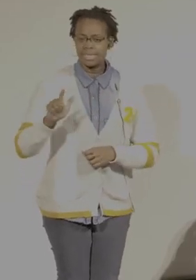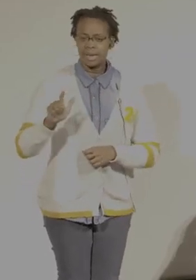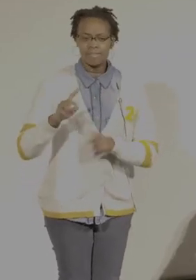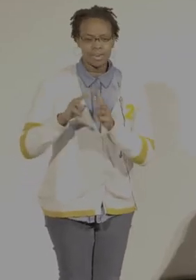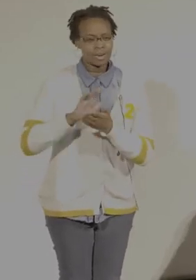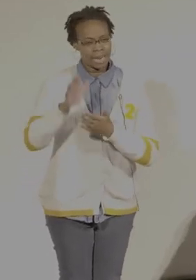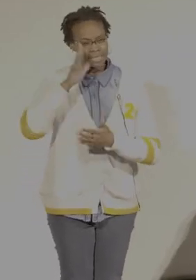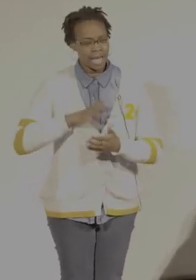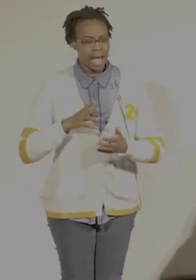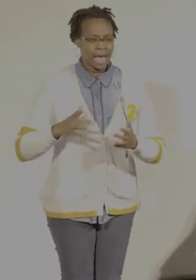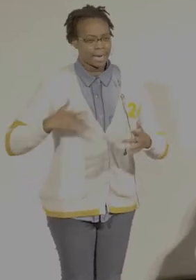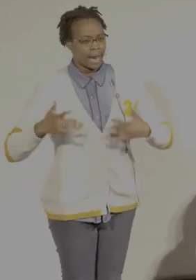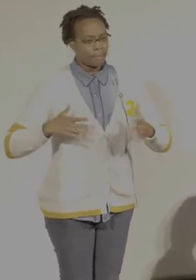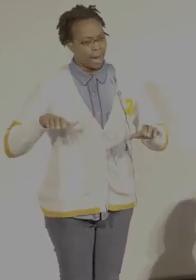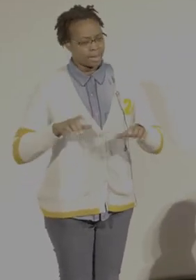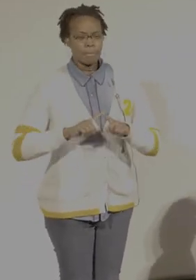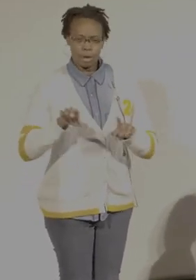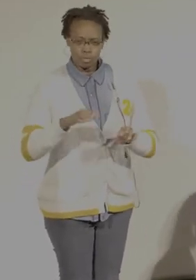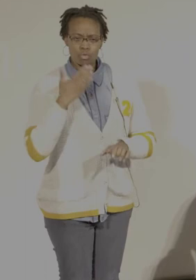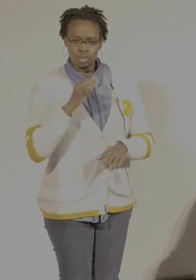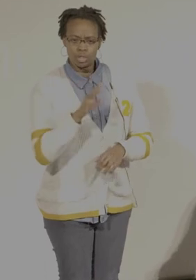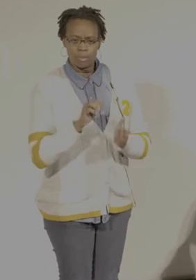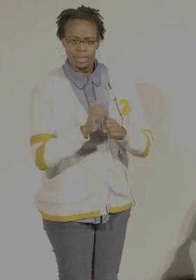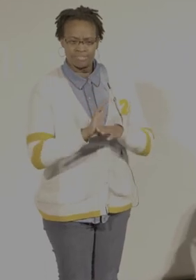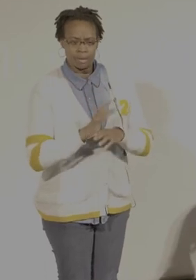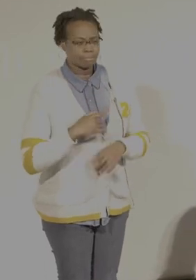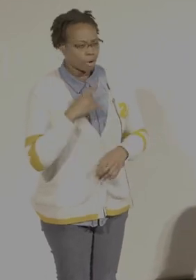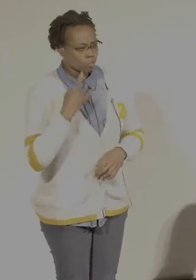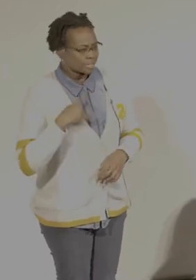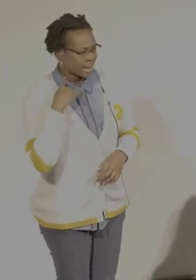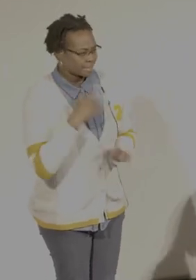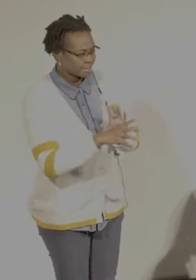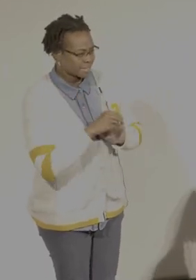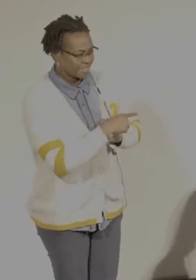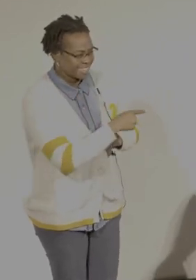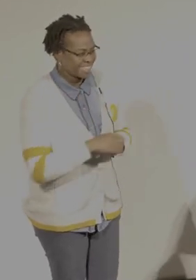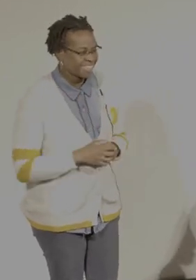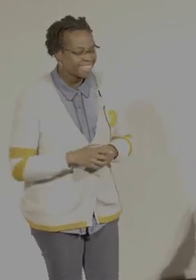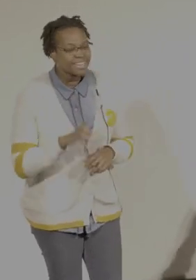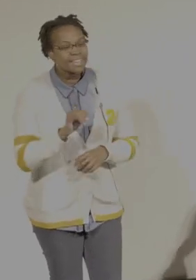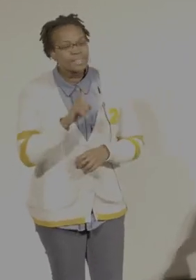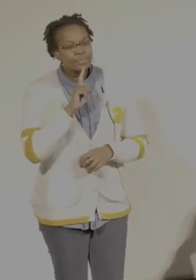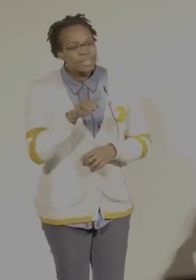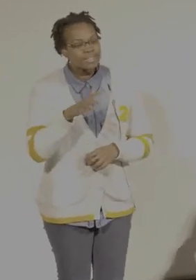"Kind of hyperactive but he will do a good job "with the film." And that's really sort of sums up my energy